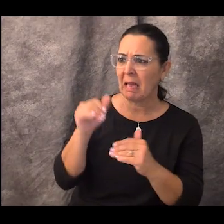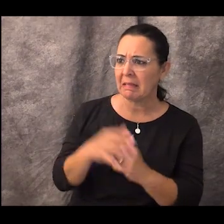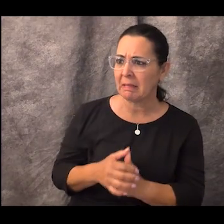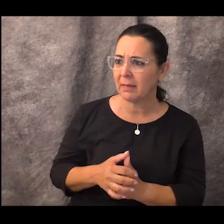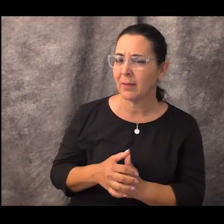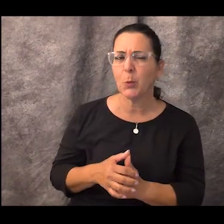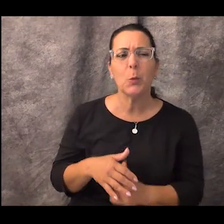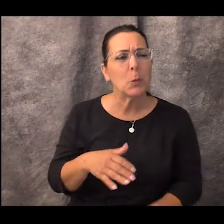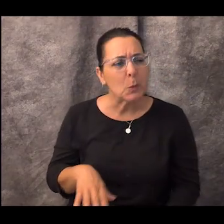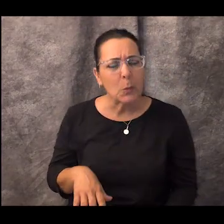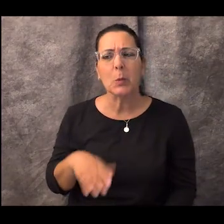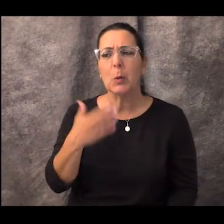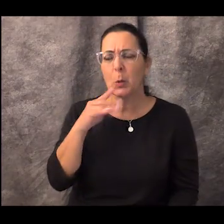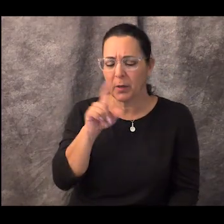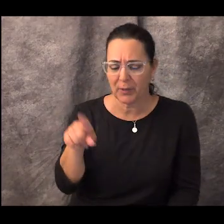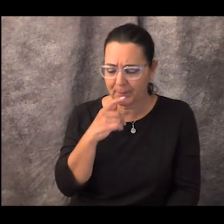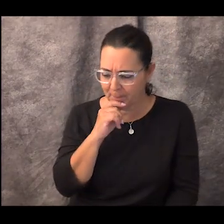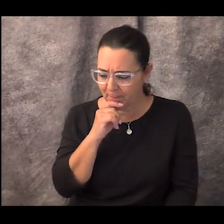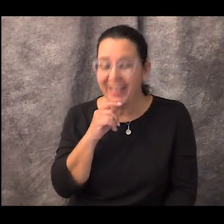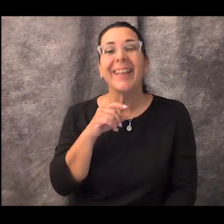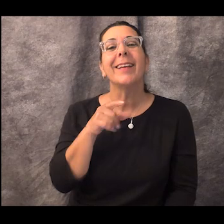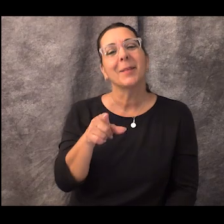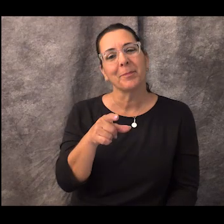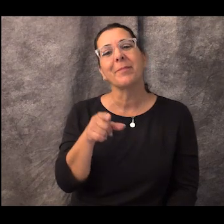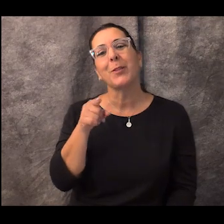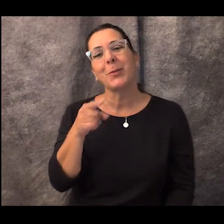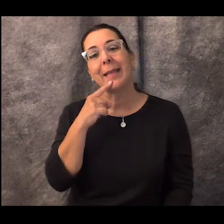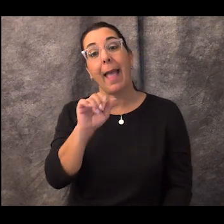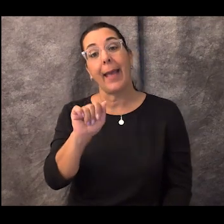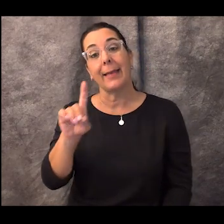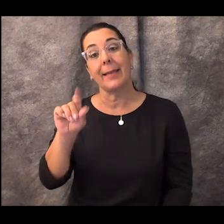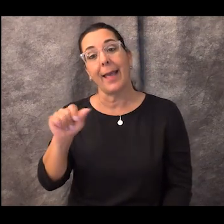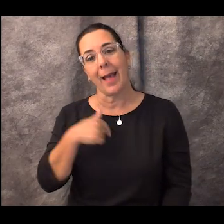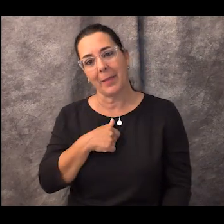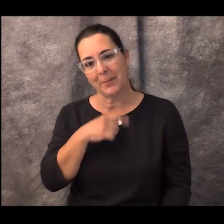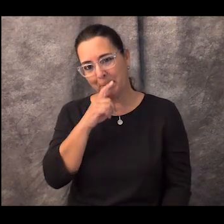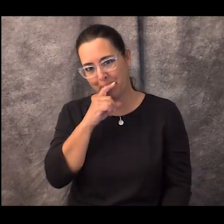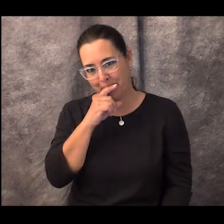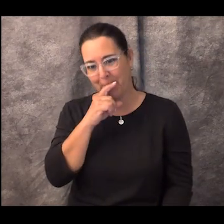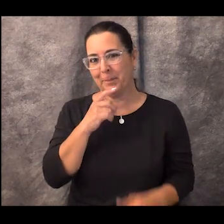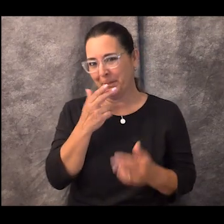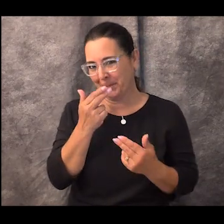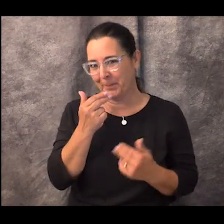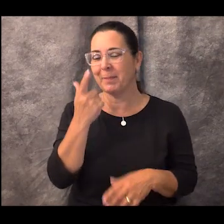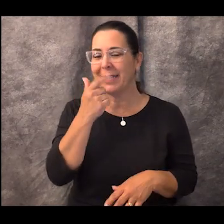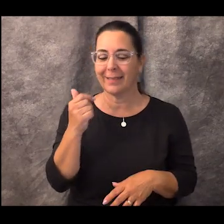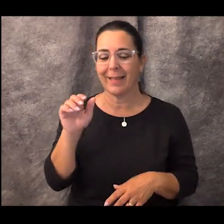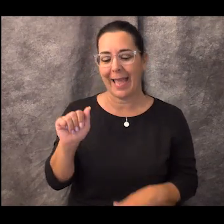It's, when you talk about the ADA, too, I have to laugh because the ADA is, is like, an adult at this point, right?